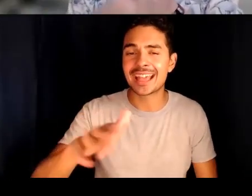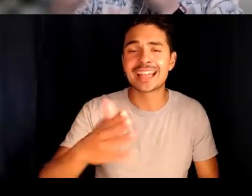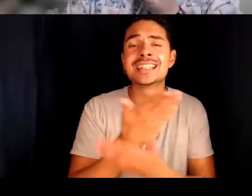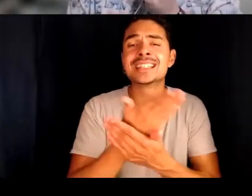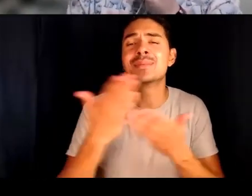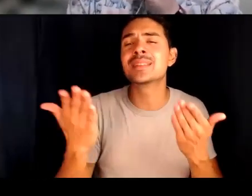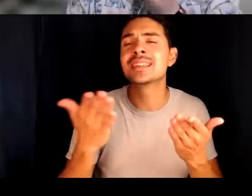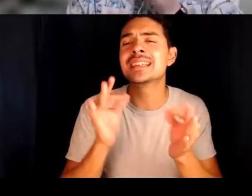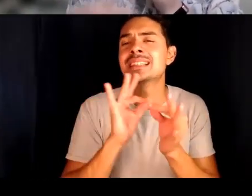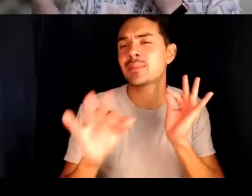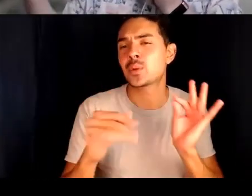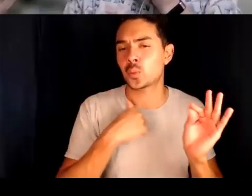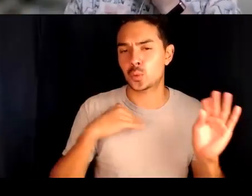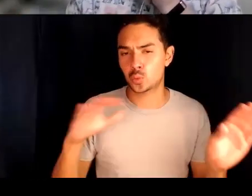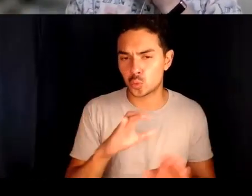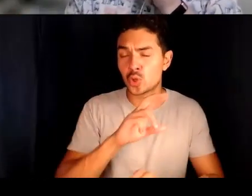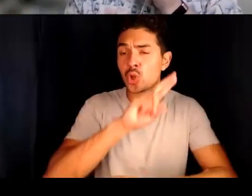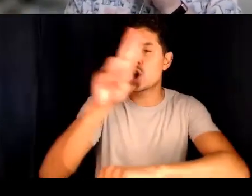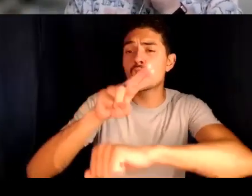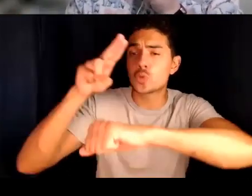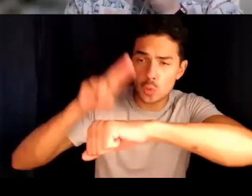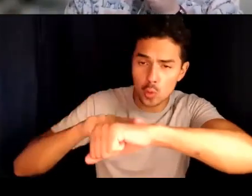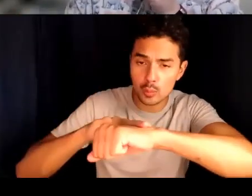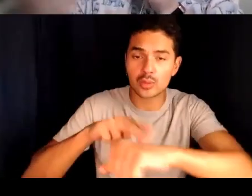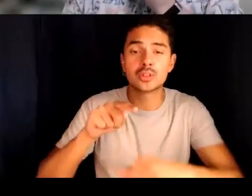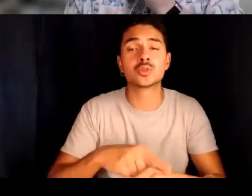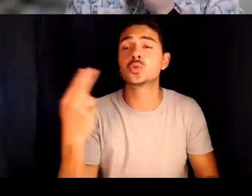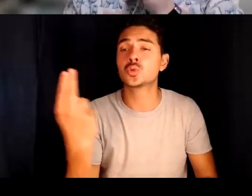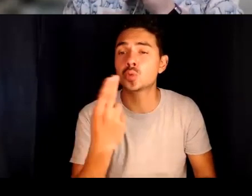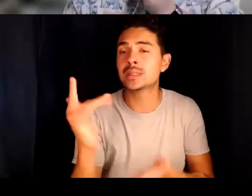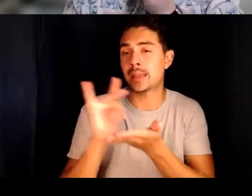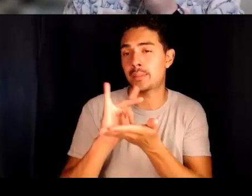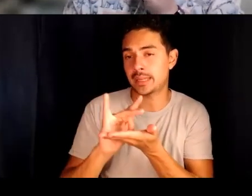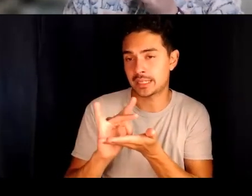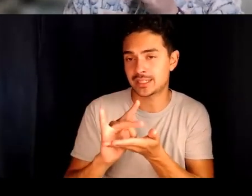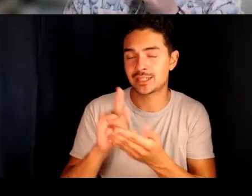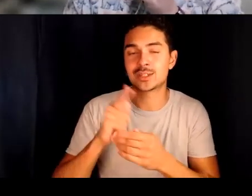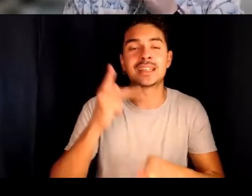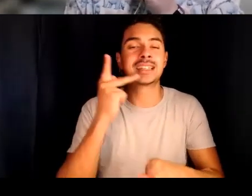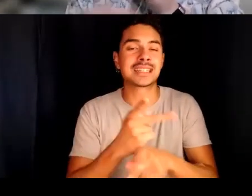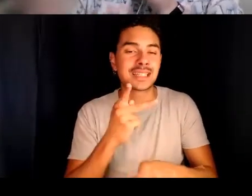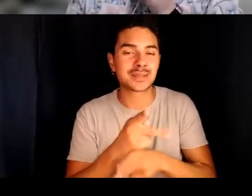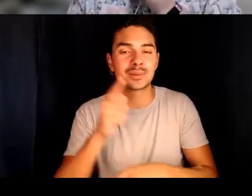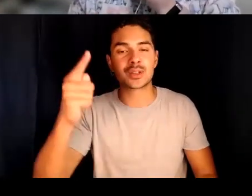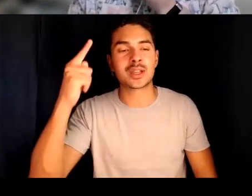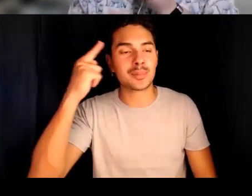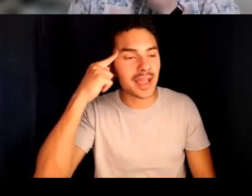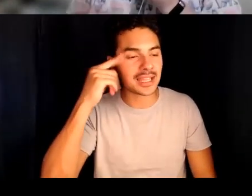It is normal to use medication to take care of our minds and our bodies and that's okay.